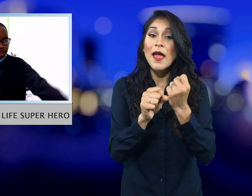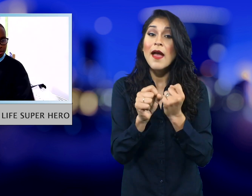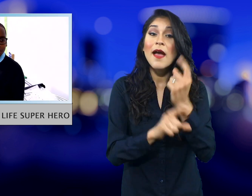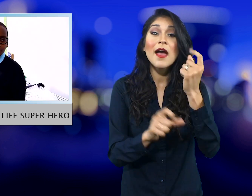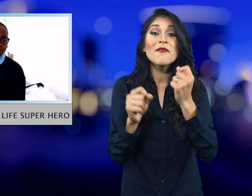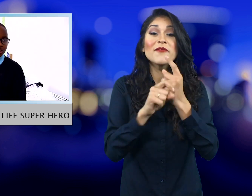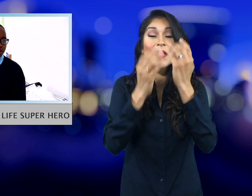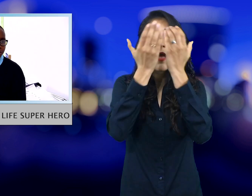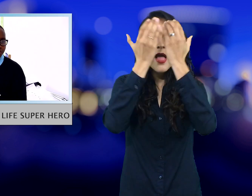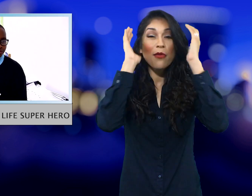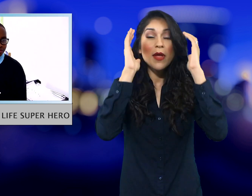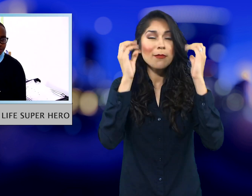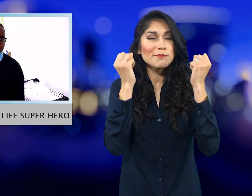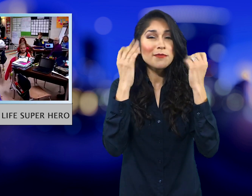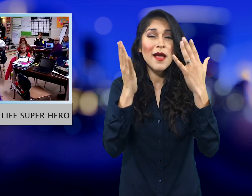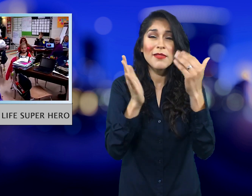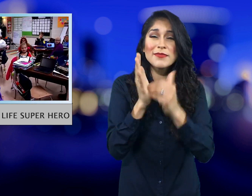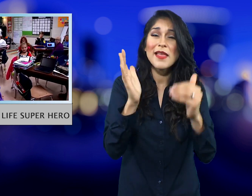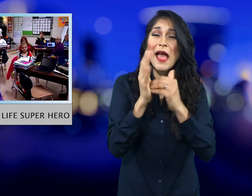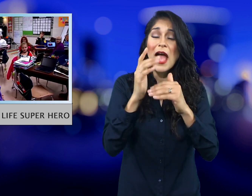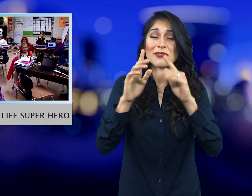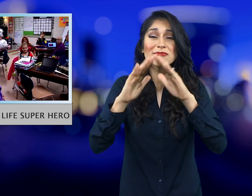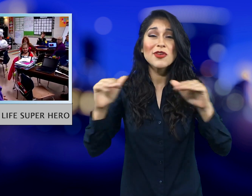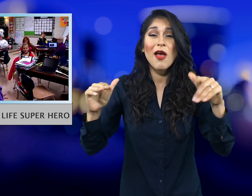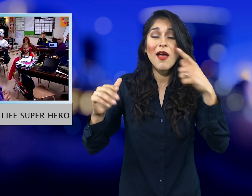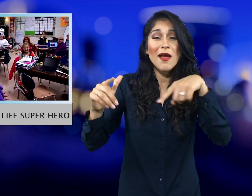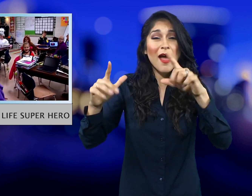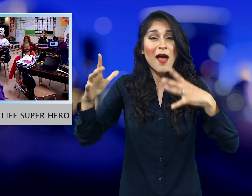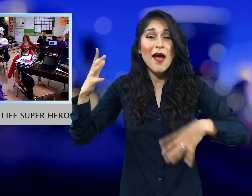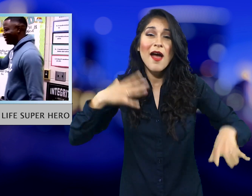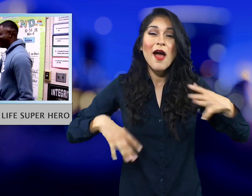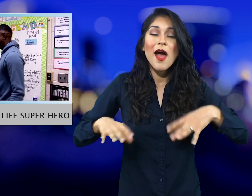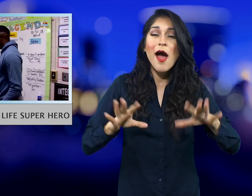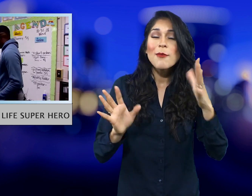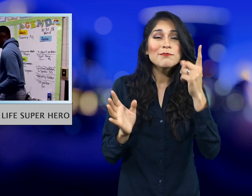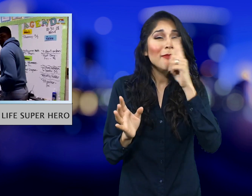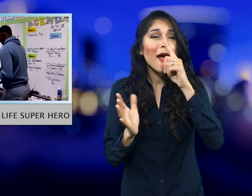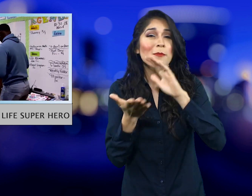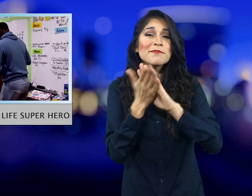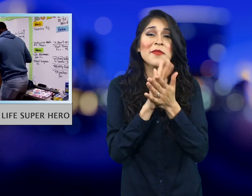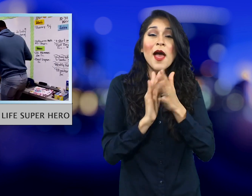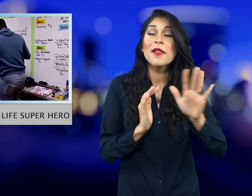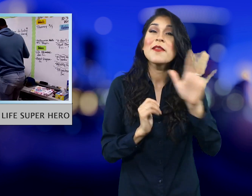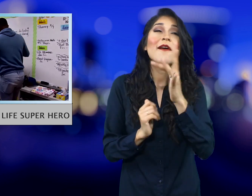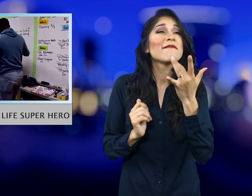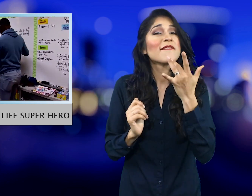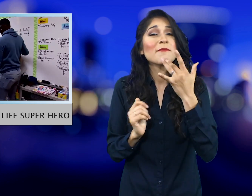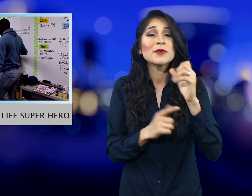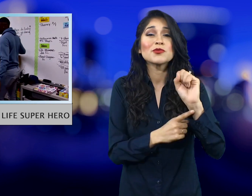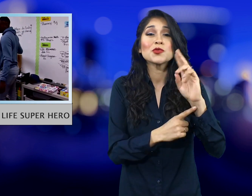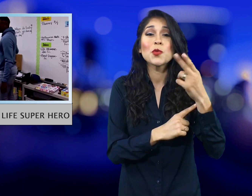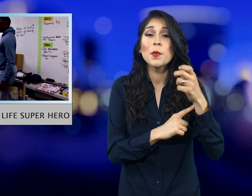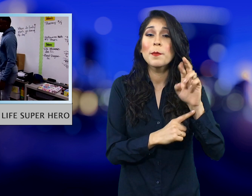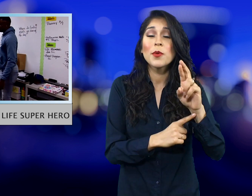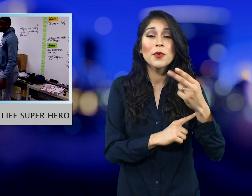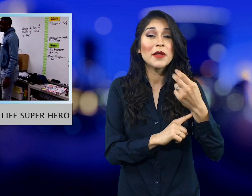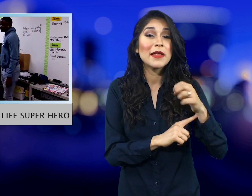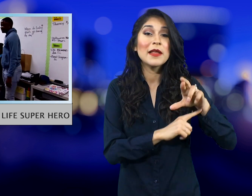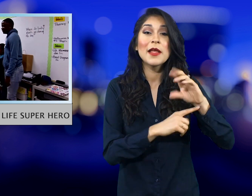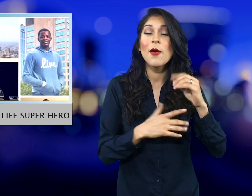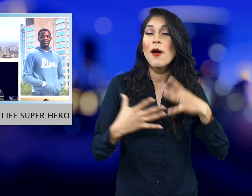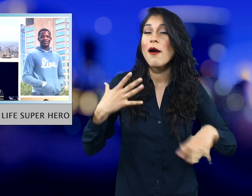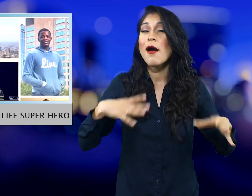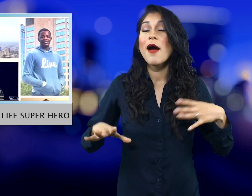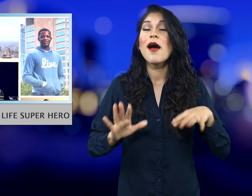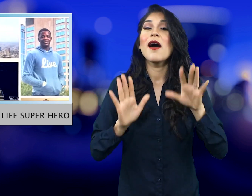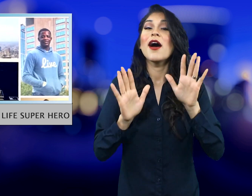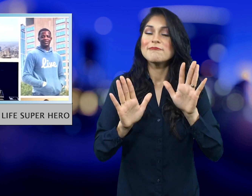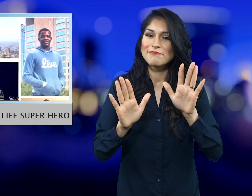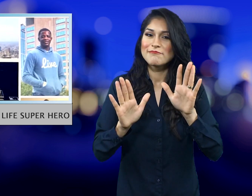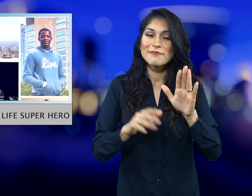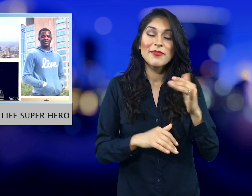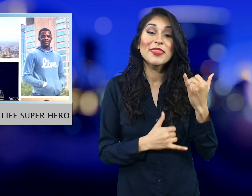Every Halloween, thousands of kids dress up and pretend to be their favorite superhero.